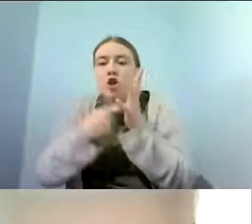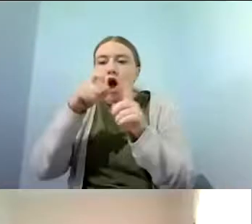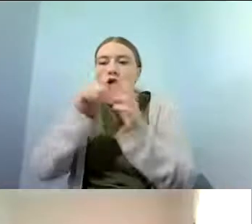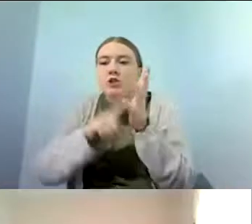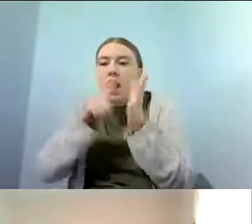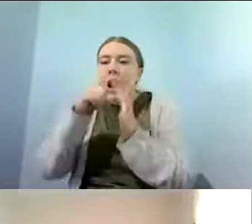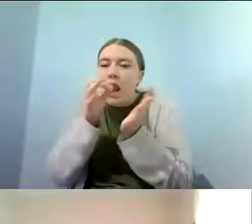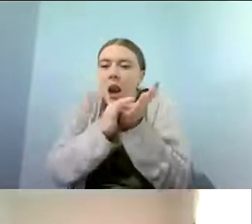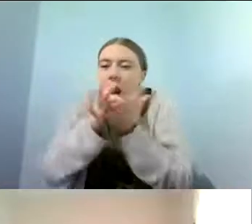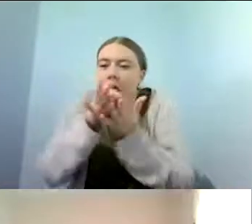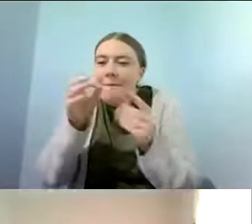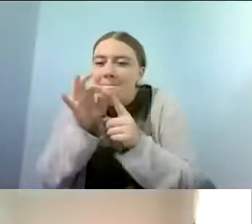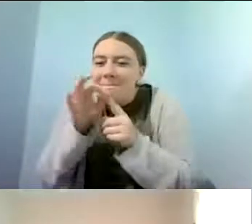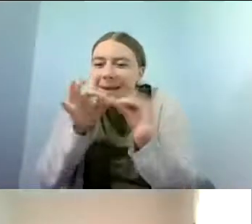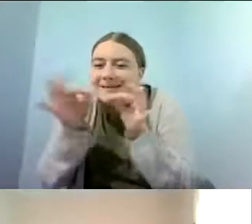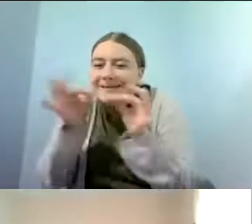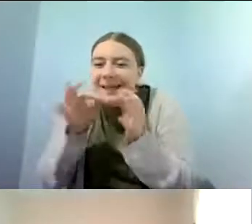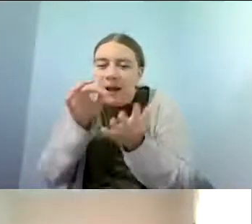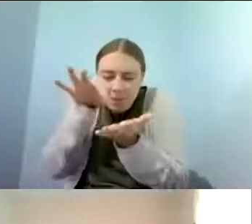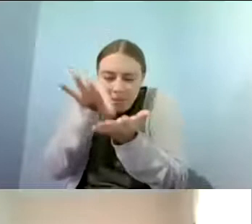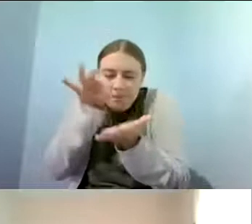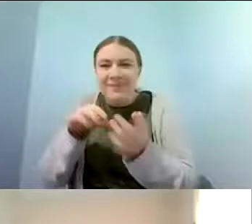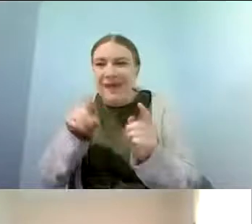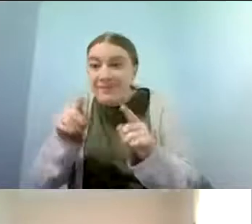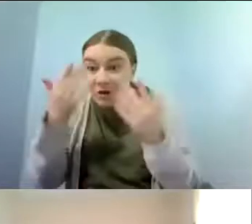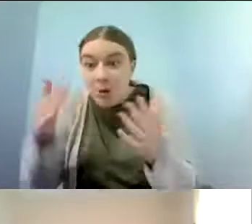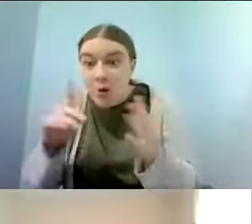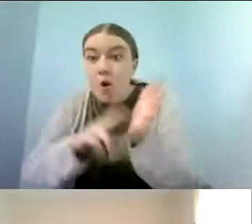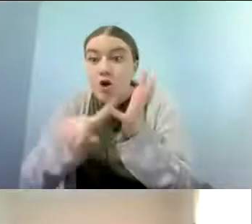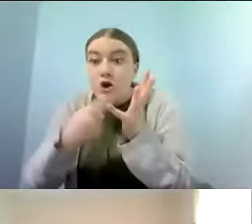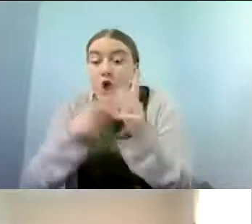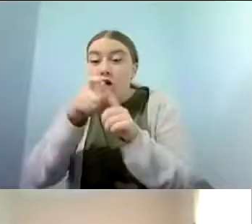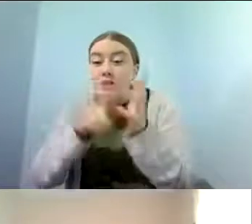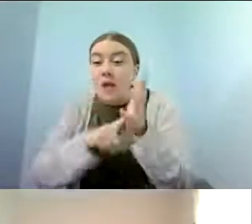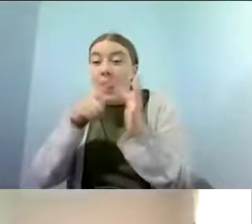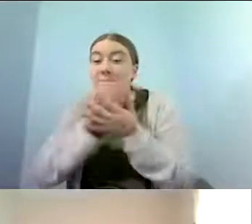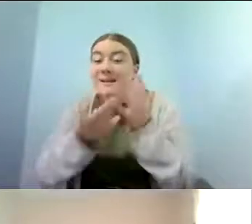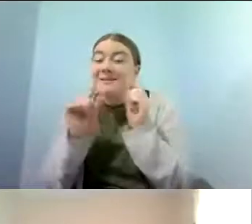their results and and for anyone that doesn't know noodles or tiny tiny little balls of plastic